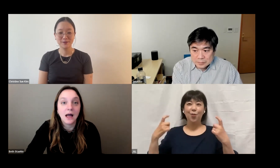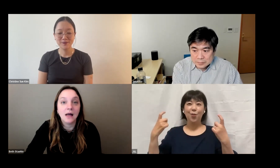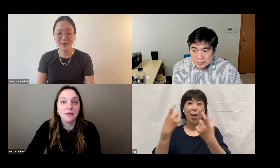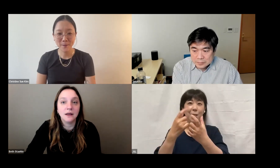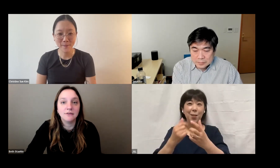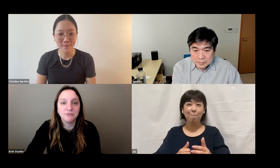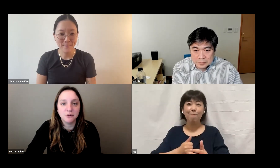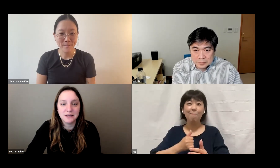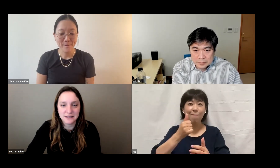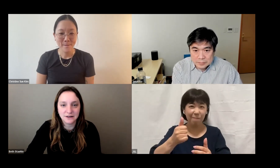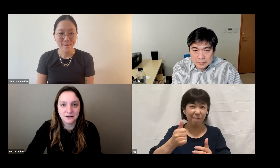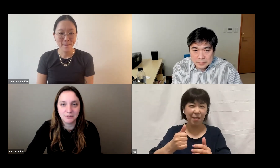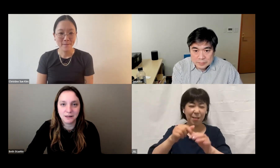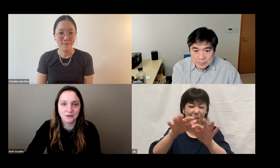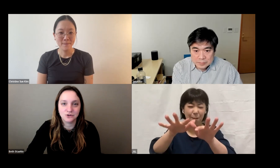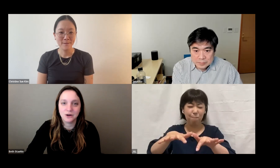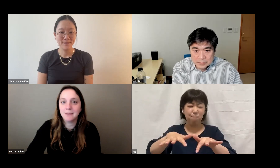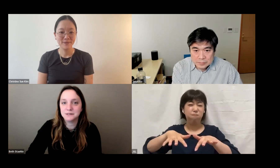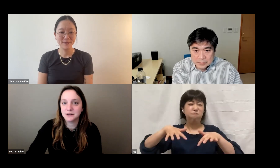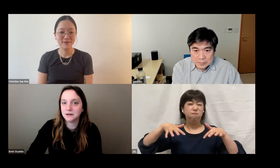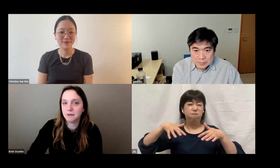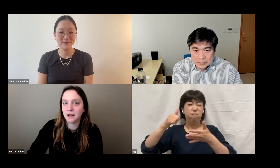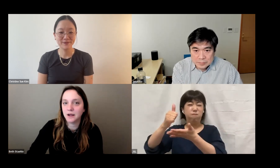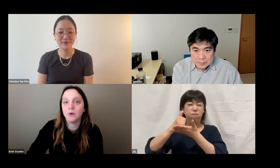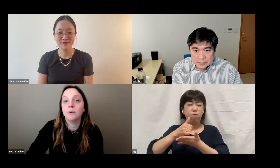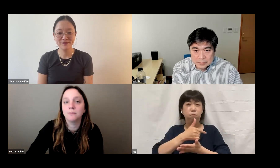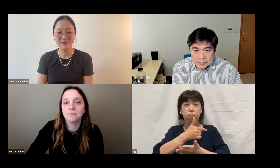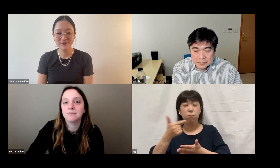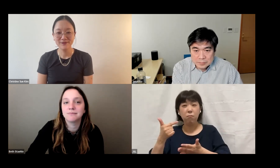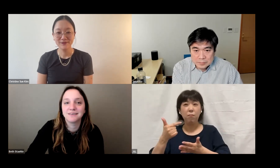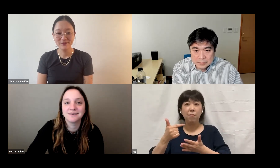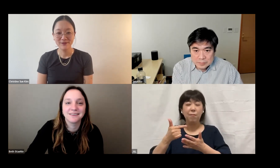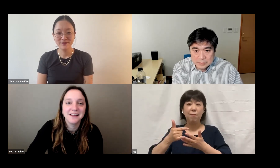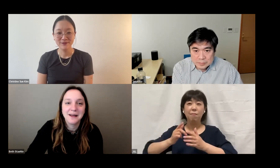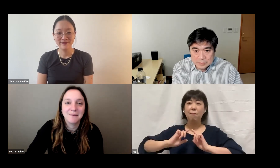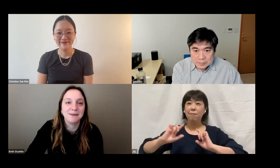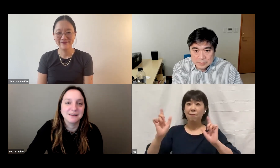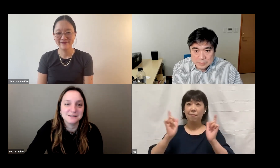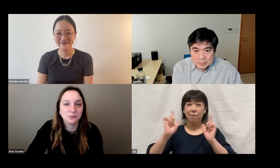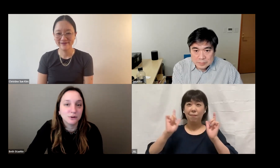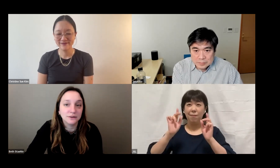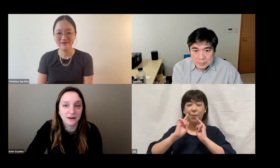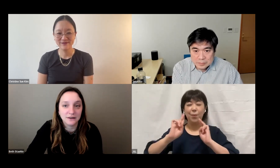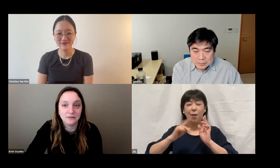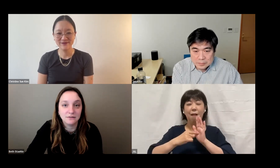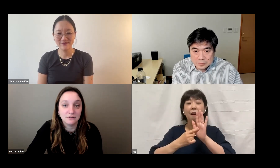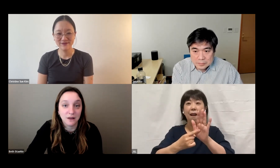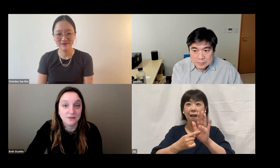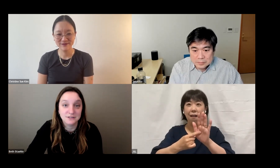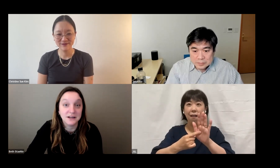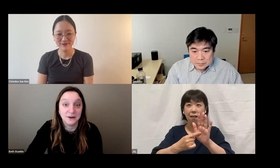and then a few weeks later being trapped in my home because the world had locked down.